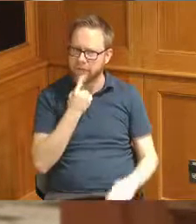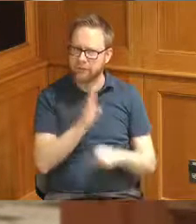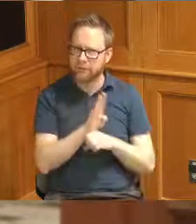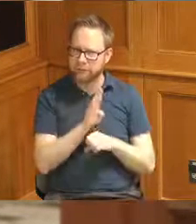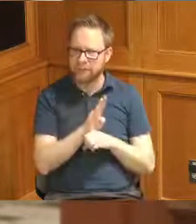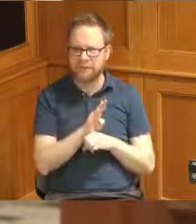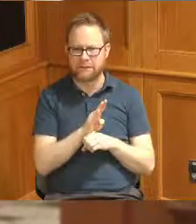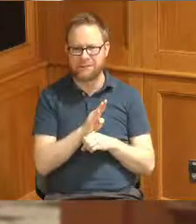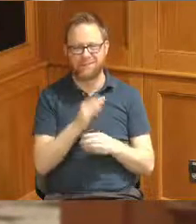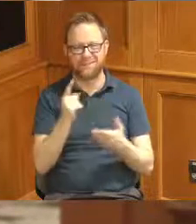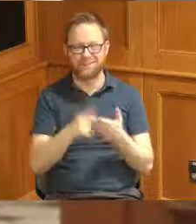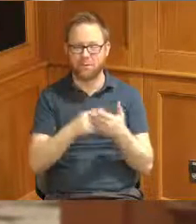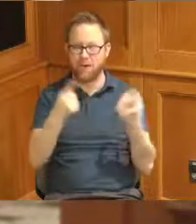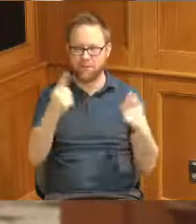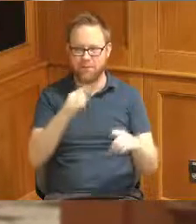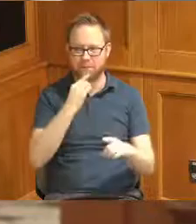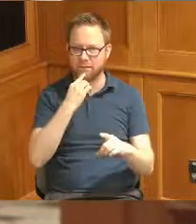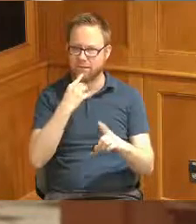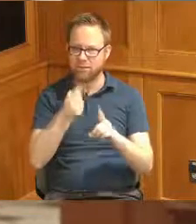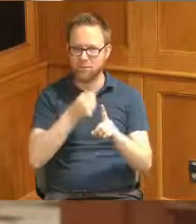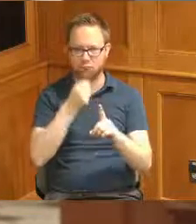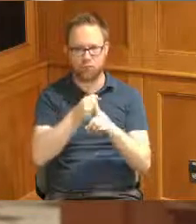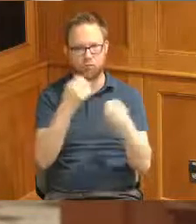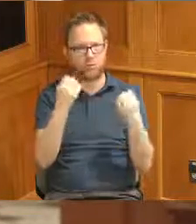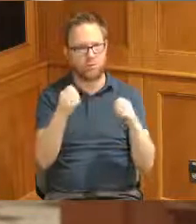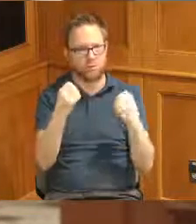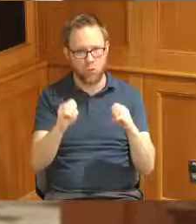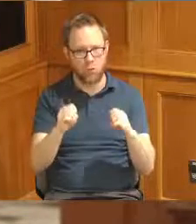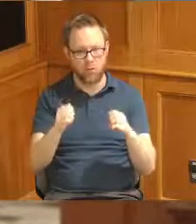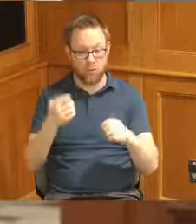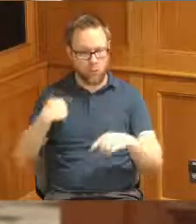in our business serious things happen that are out of our control that I need